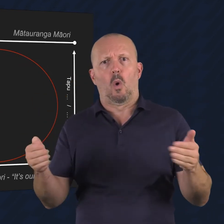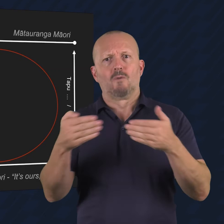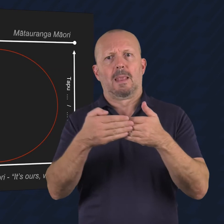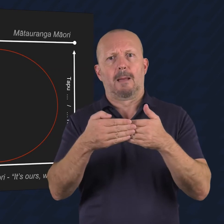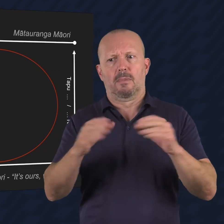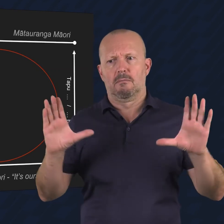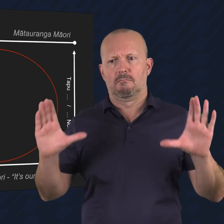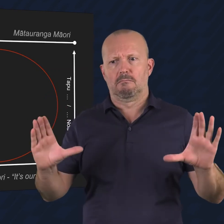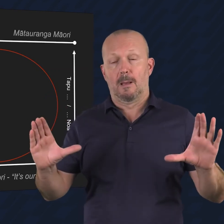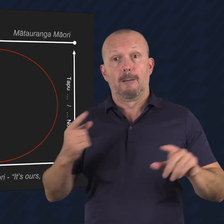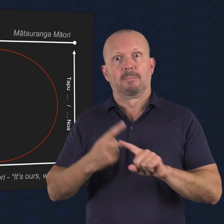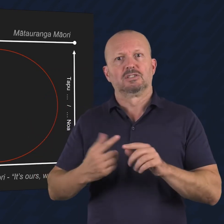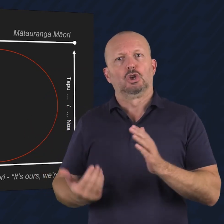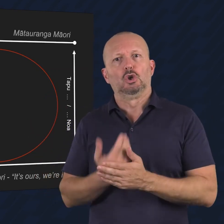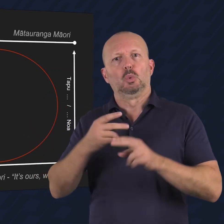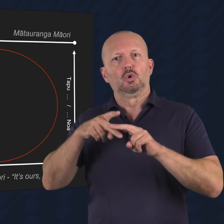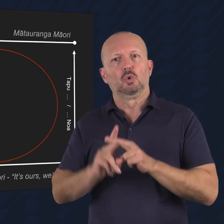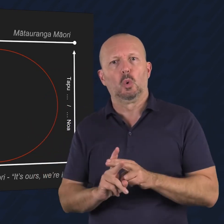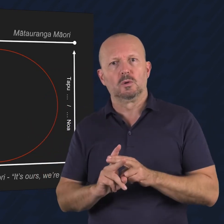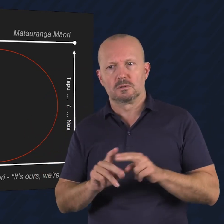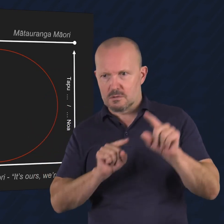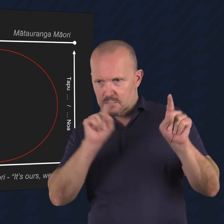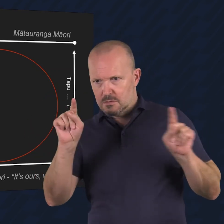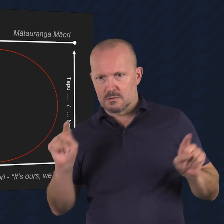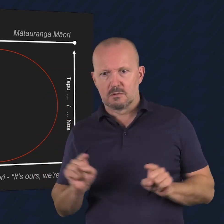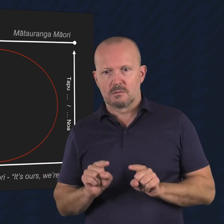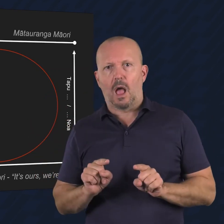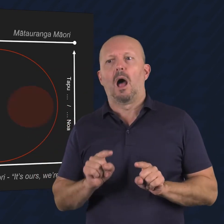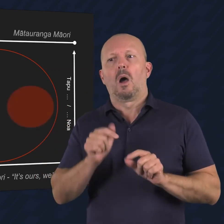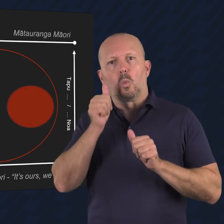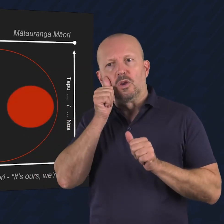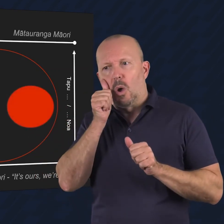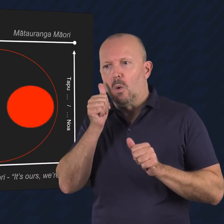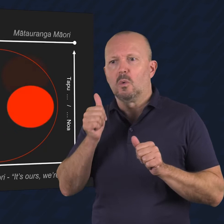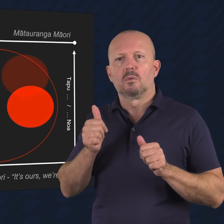we can now understand what practices to apply and when to apply them.